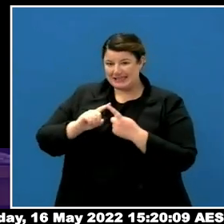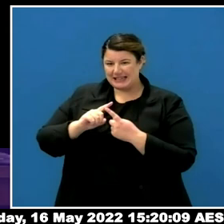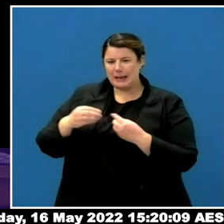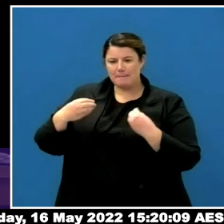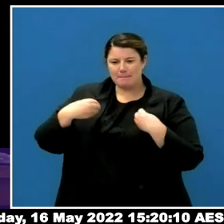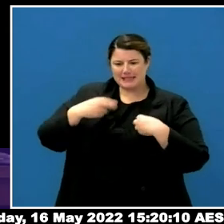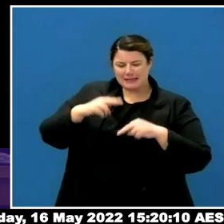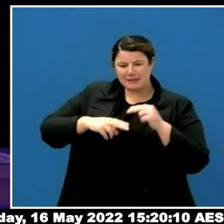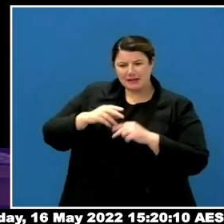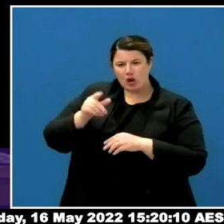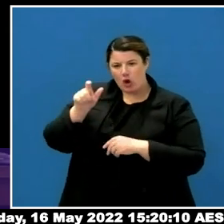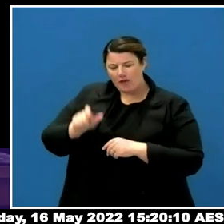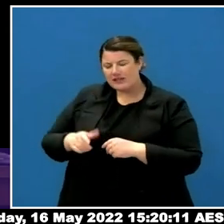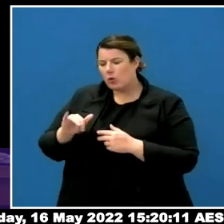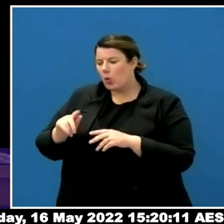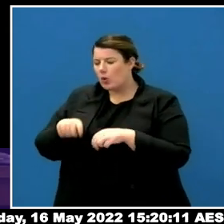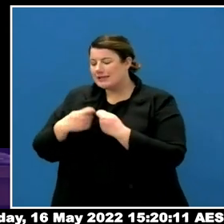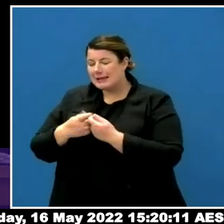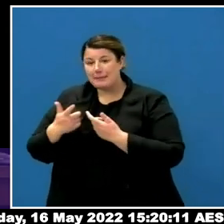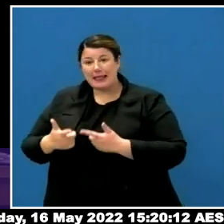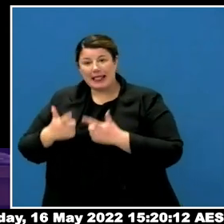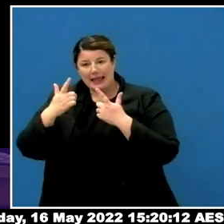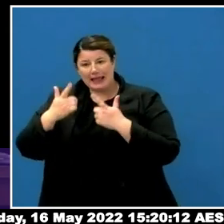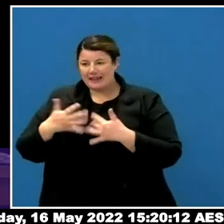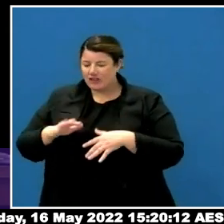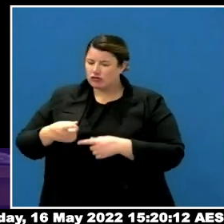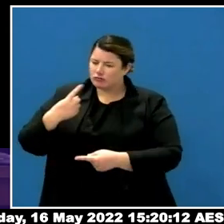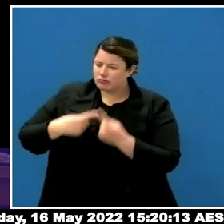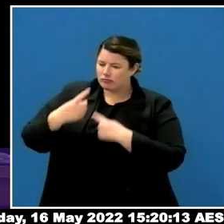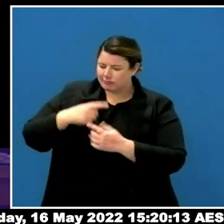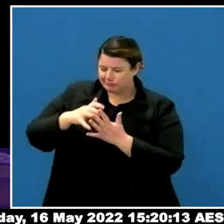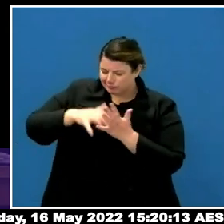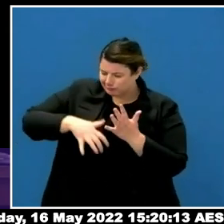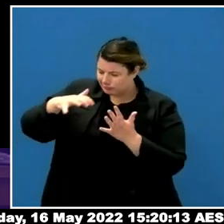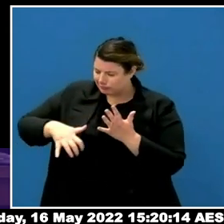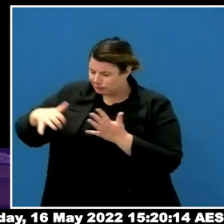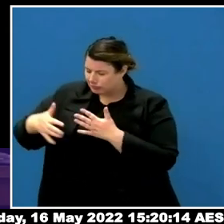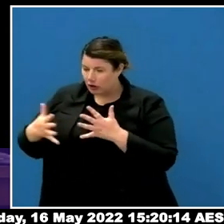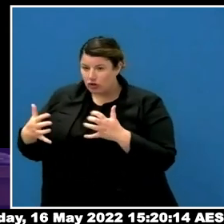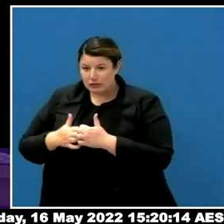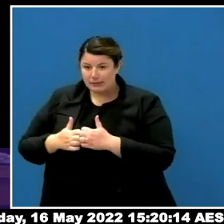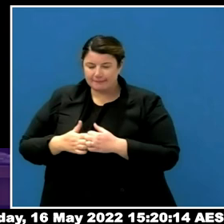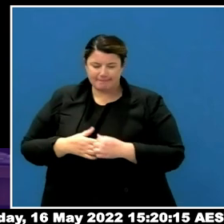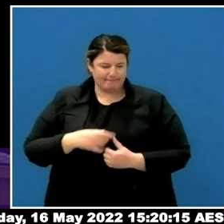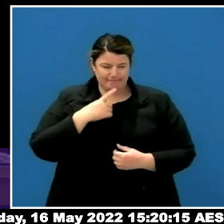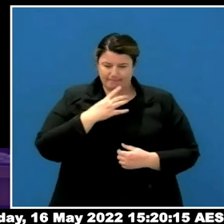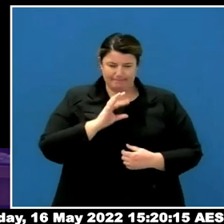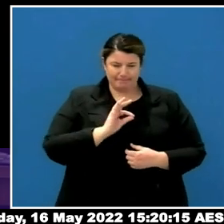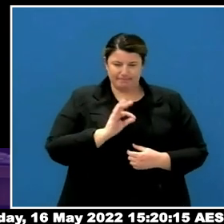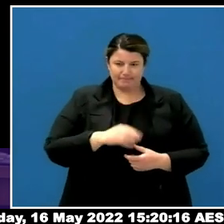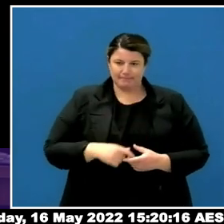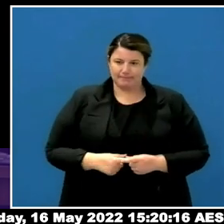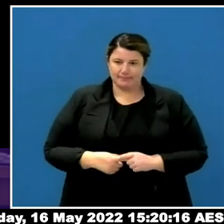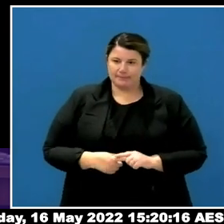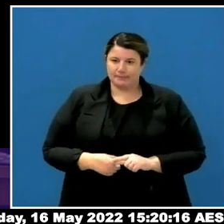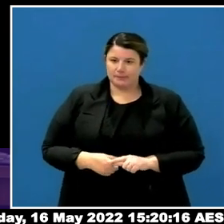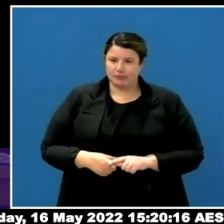discussing the terms of the service agreement with you? No. MR FOGARTY: Do you recall at any stage Afford discussing them with you?